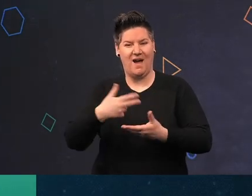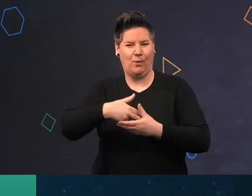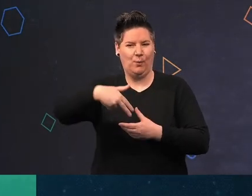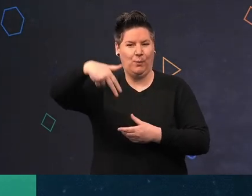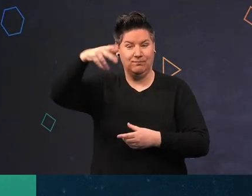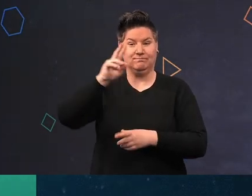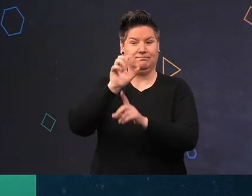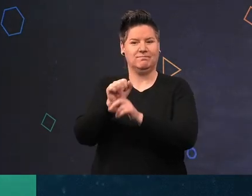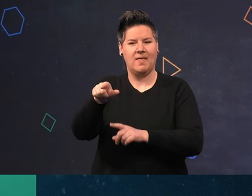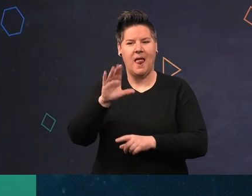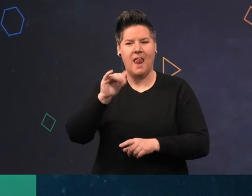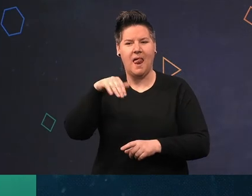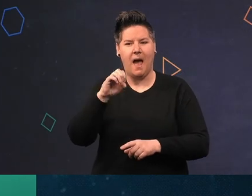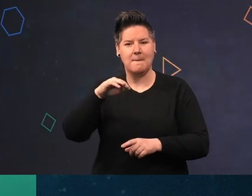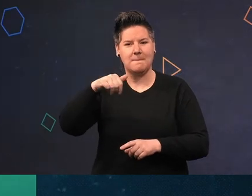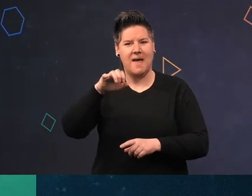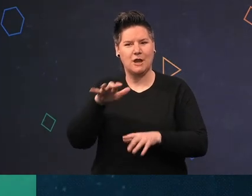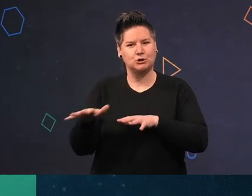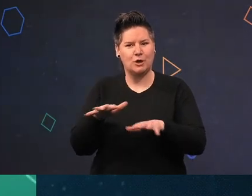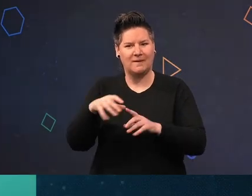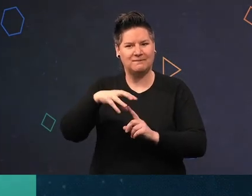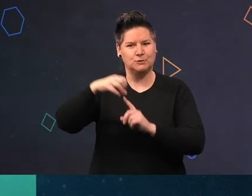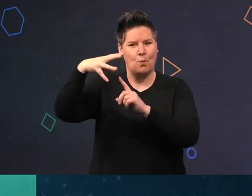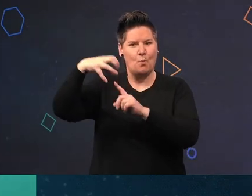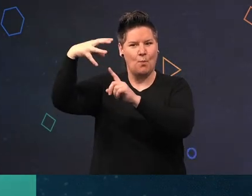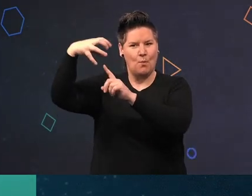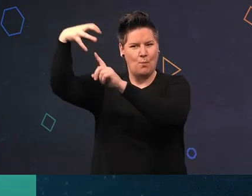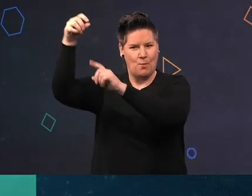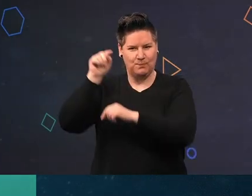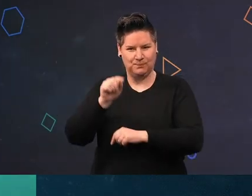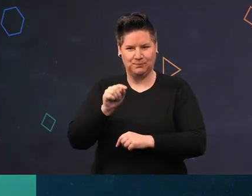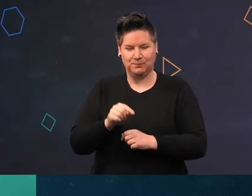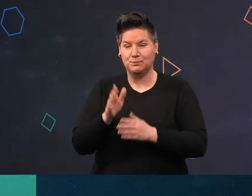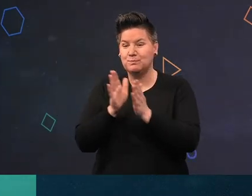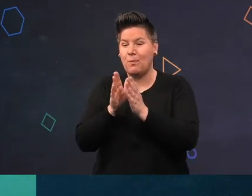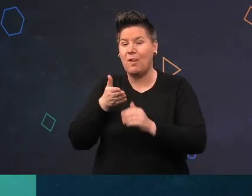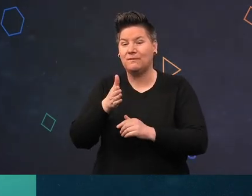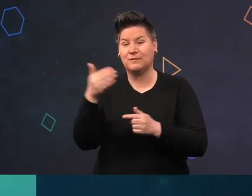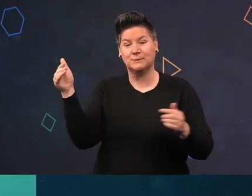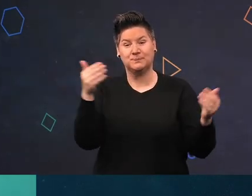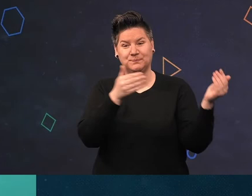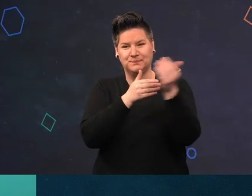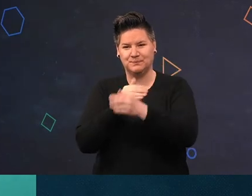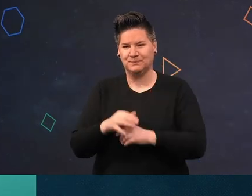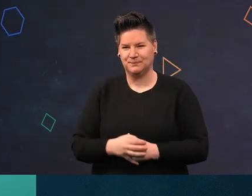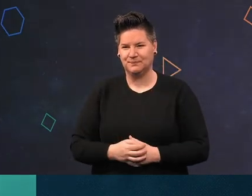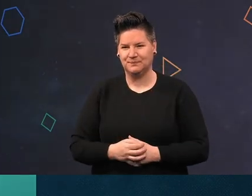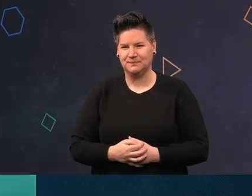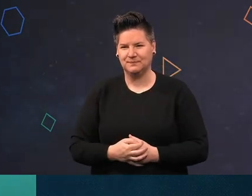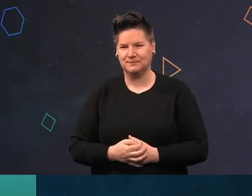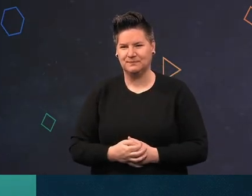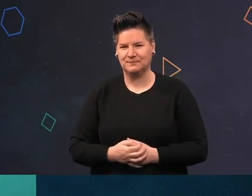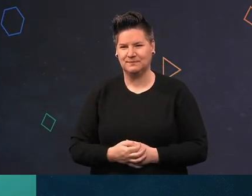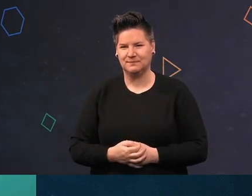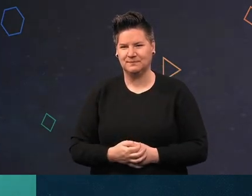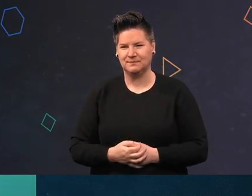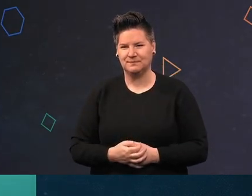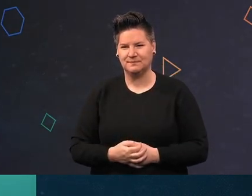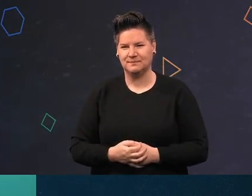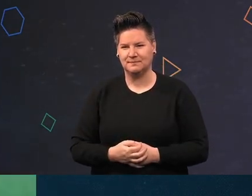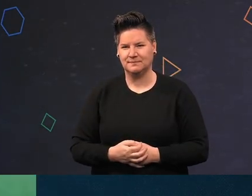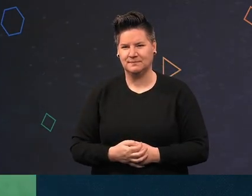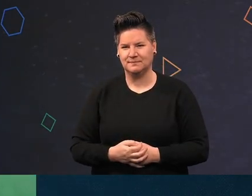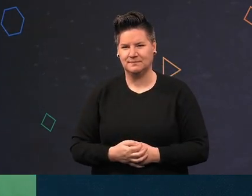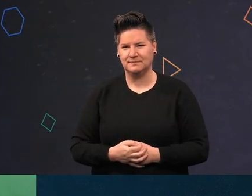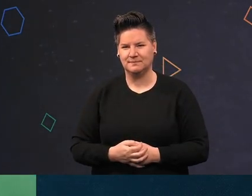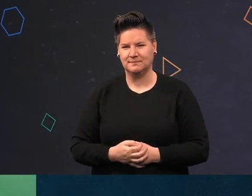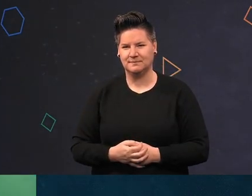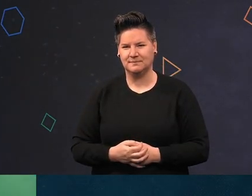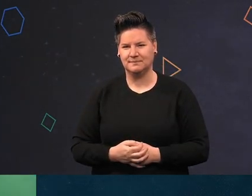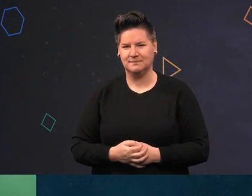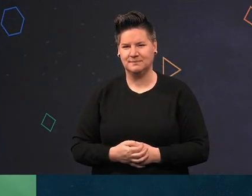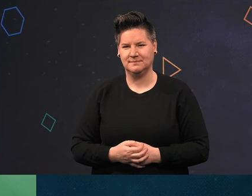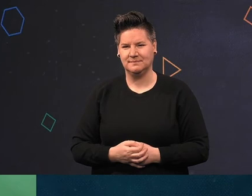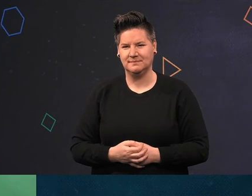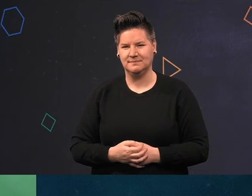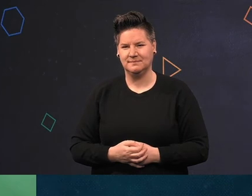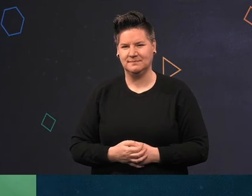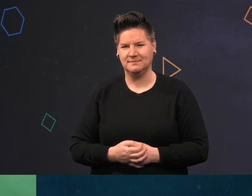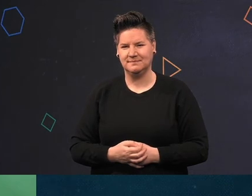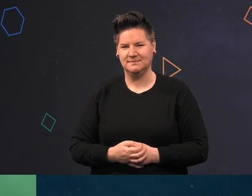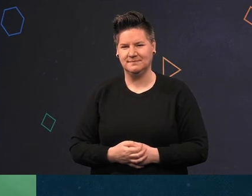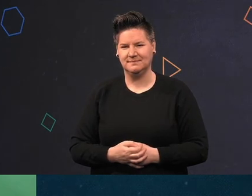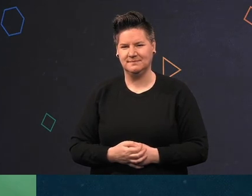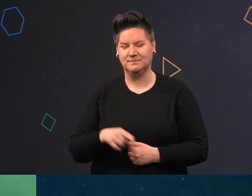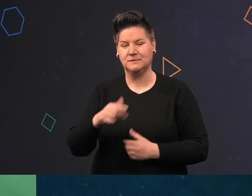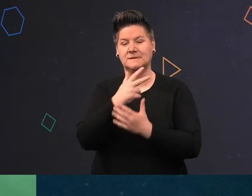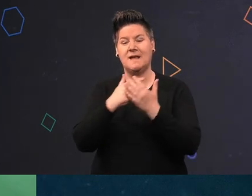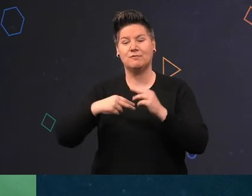Jellyfish pulses past with attendant small fish Divers in Northern Ireland are one of the main